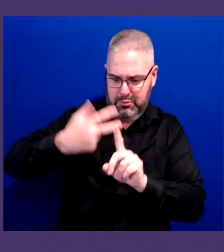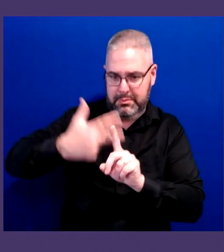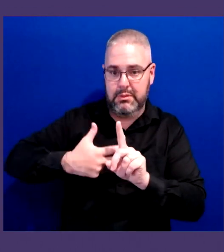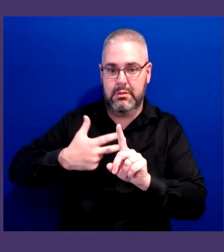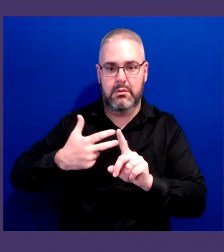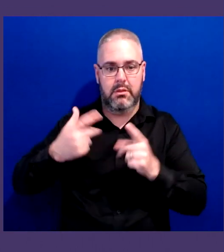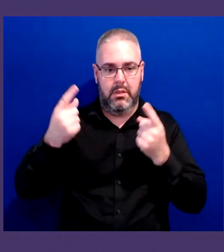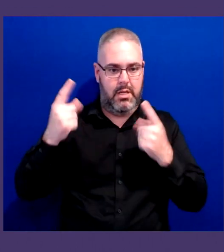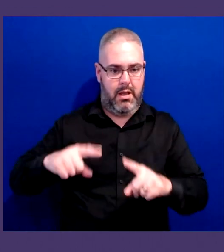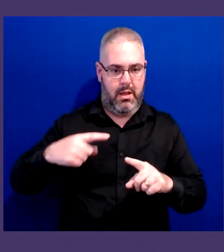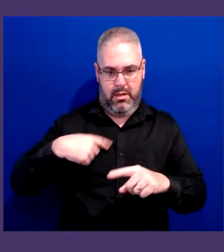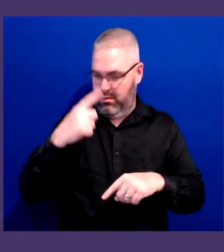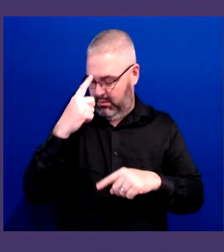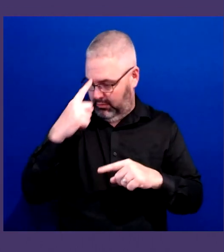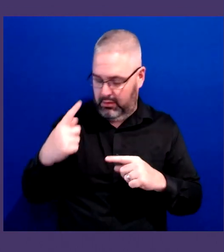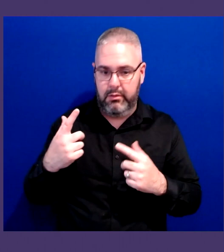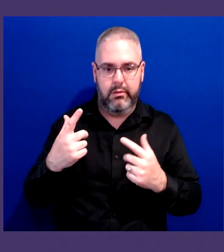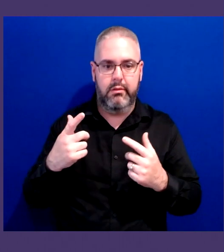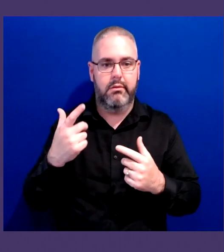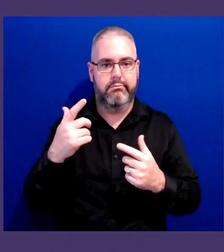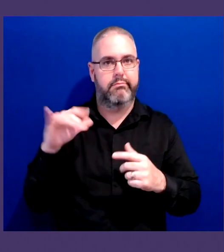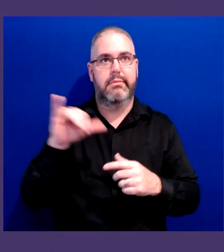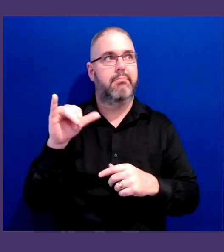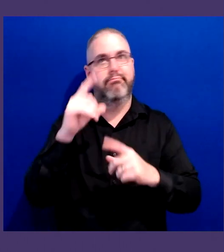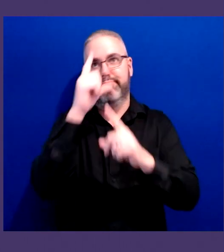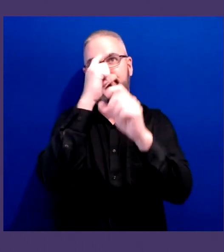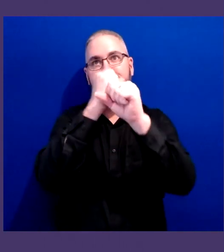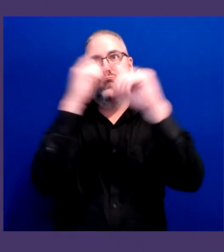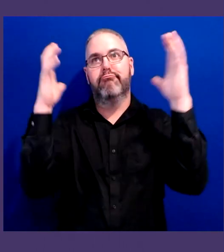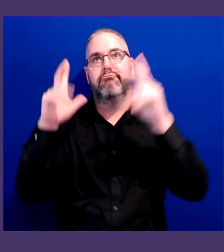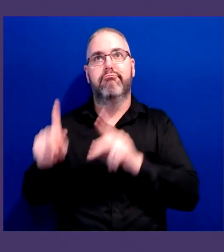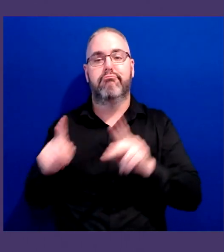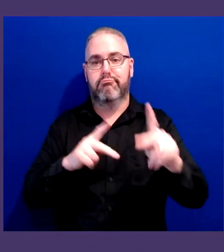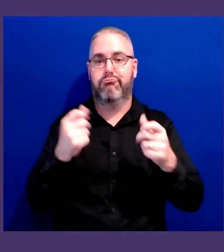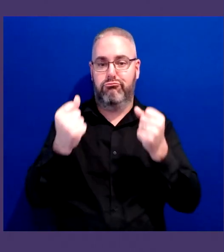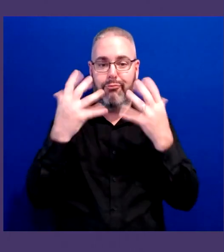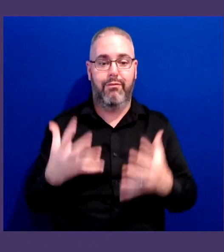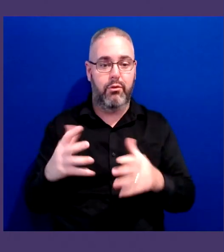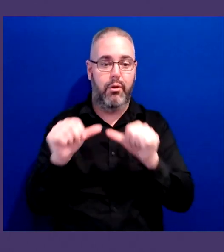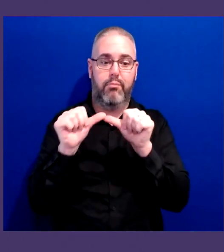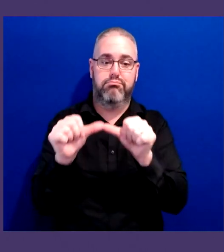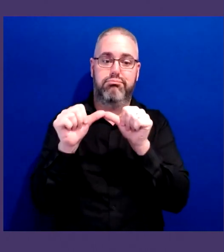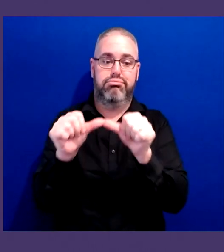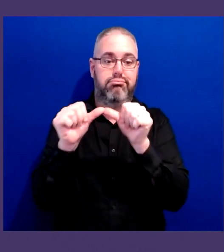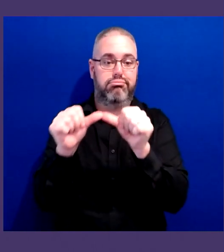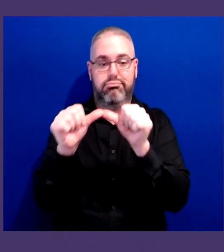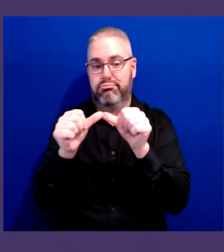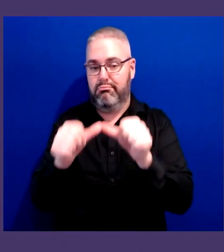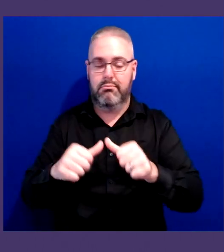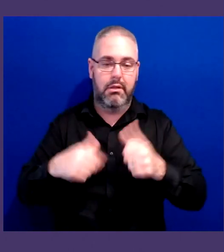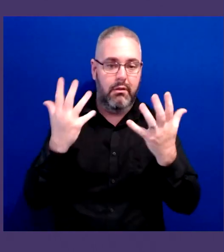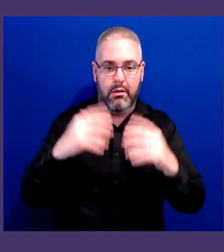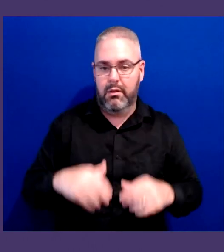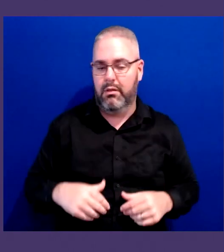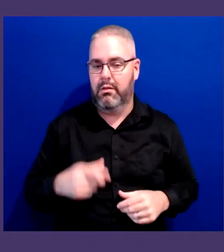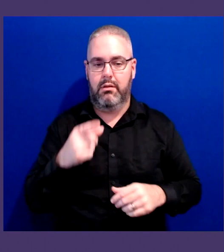decides to keep on driving because they've seen that you've got a chair, or you get to the beach that you went to as